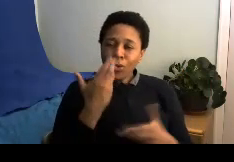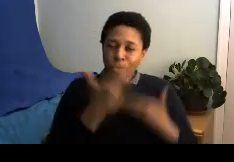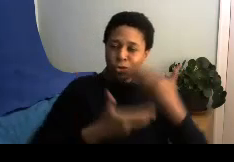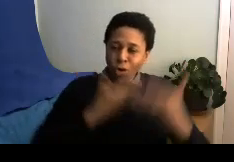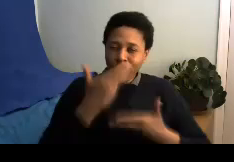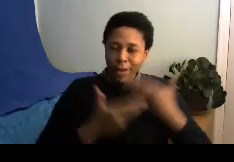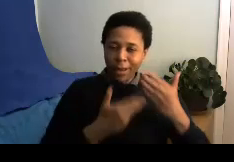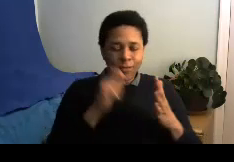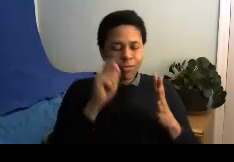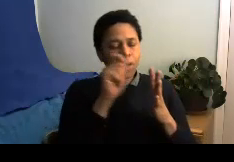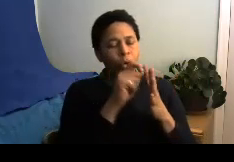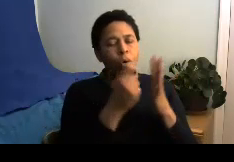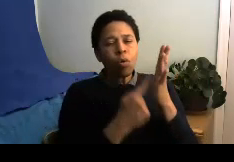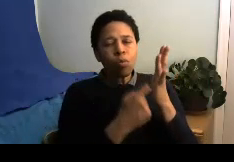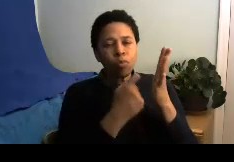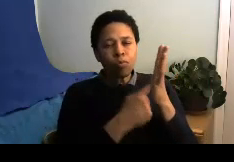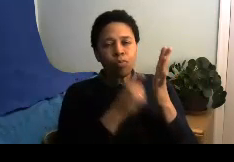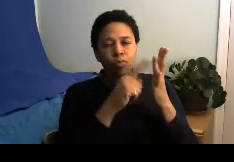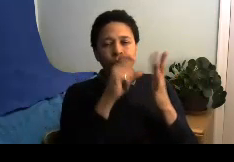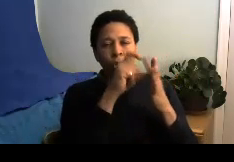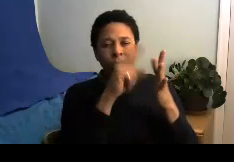having to go back we can tell behind between your legs, having